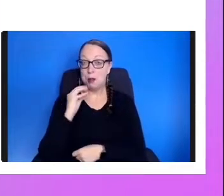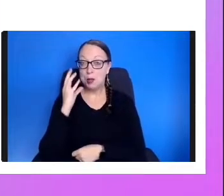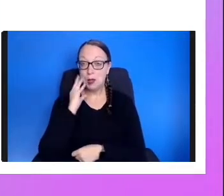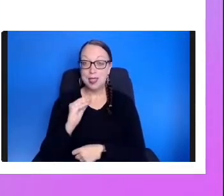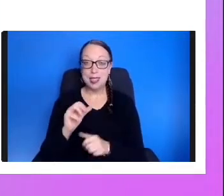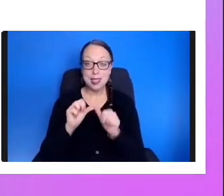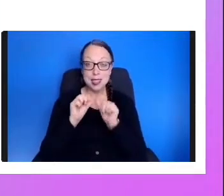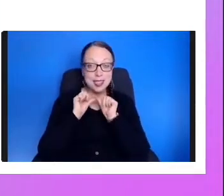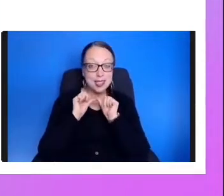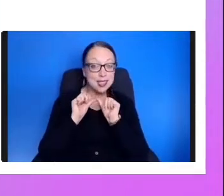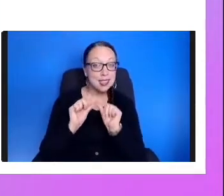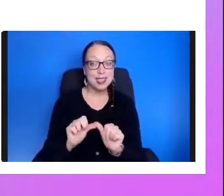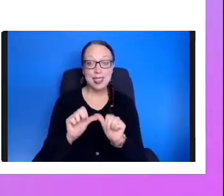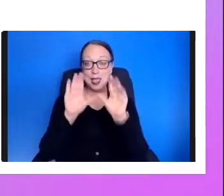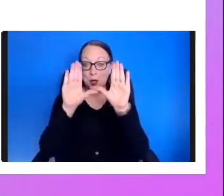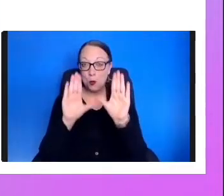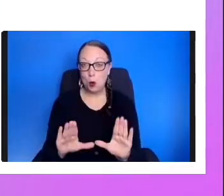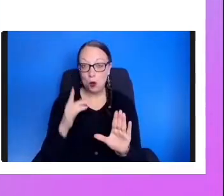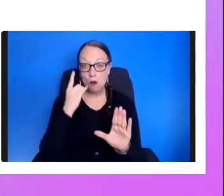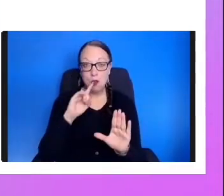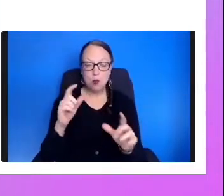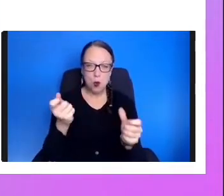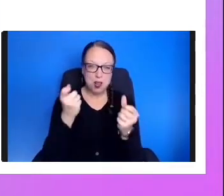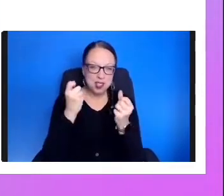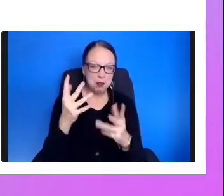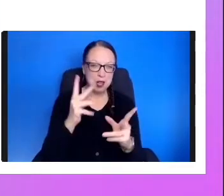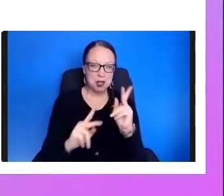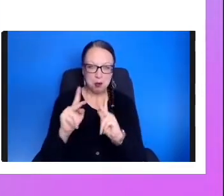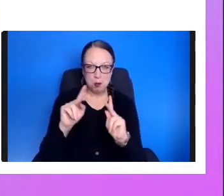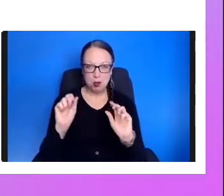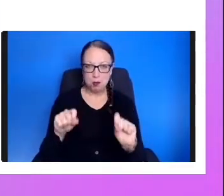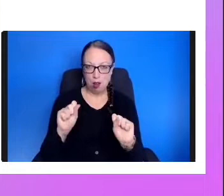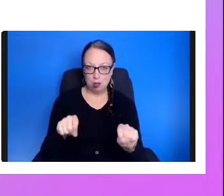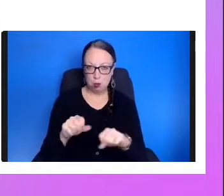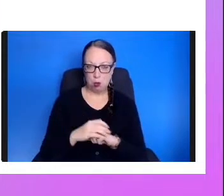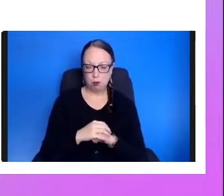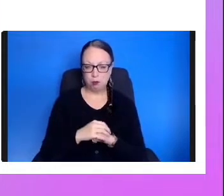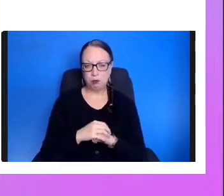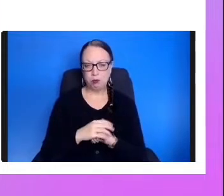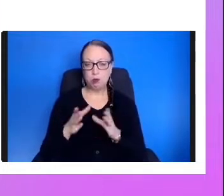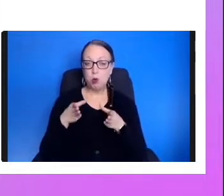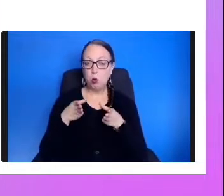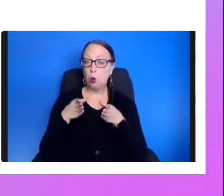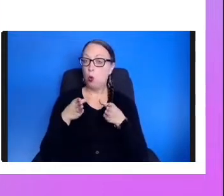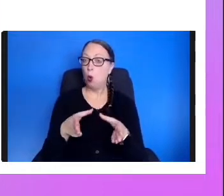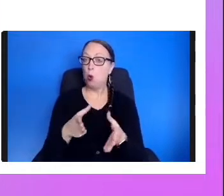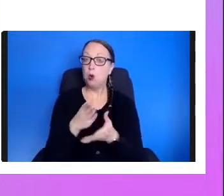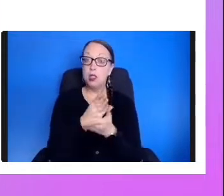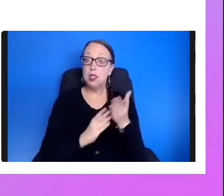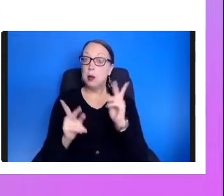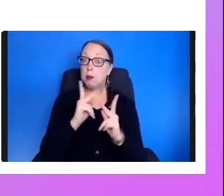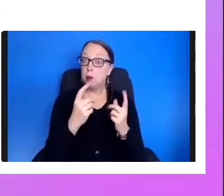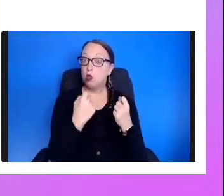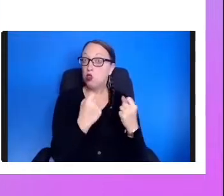to as many people as possible, so in the road analogy some people might be driving on that road, some might wish to walk,